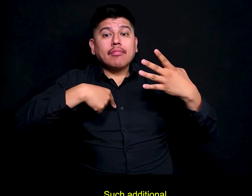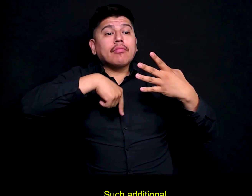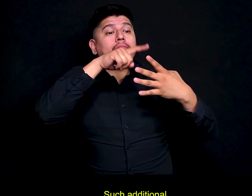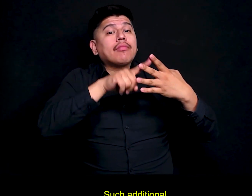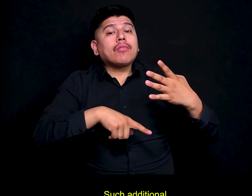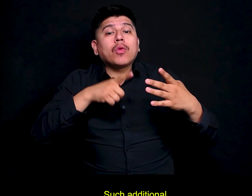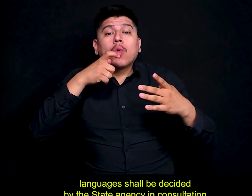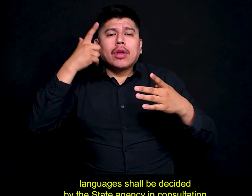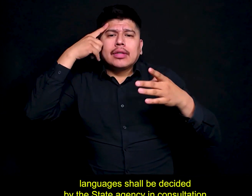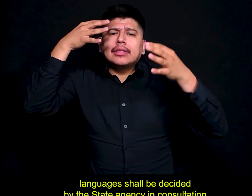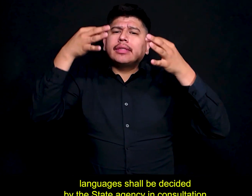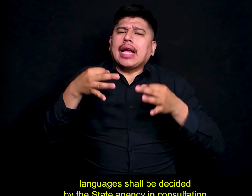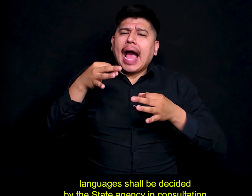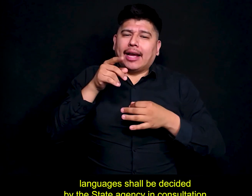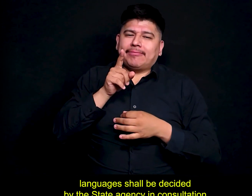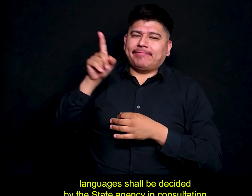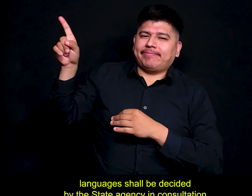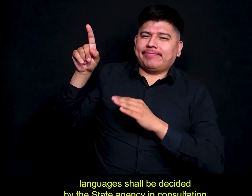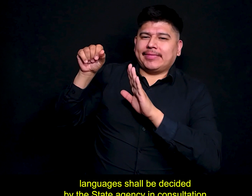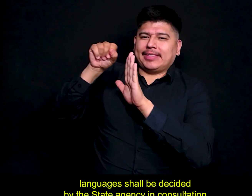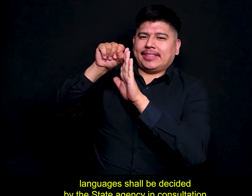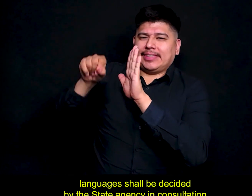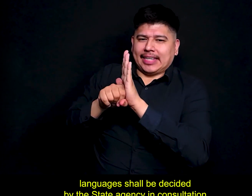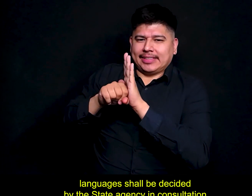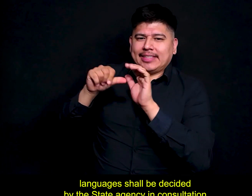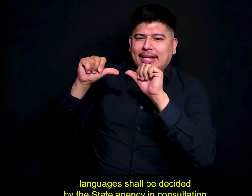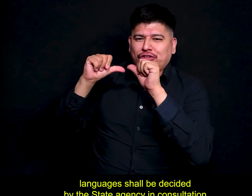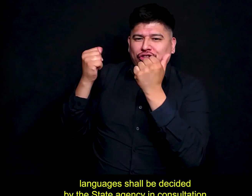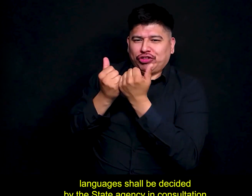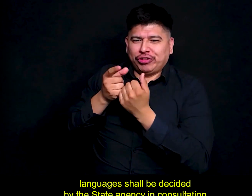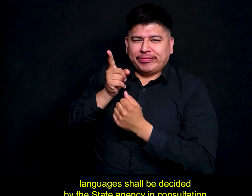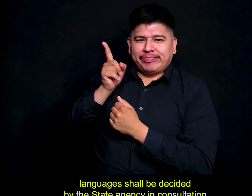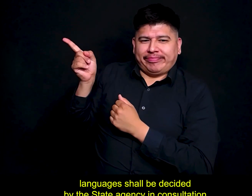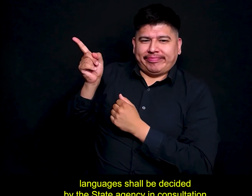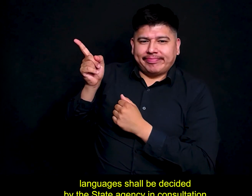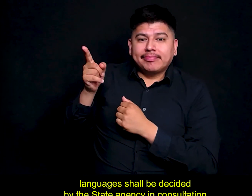Such additional languages shall be decided by the State agency in consultation